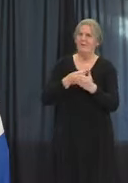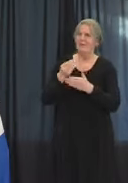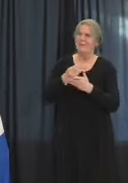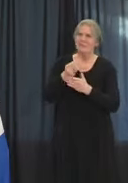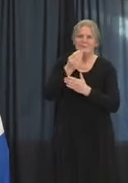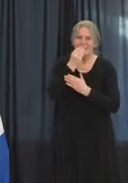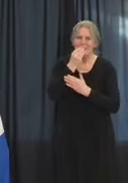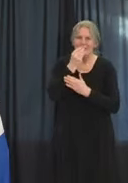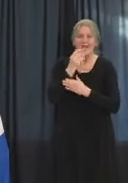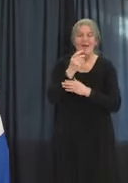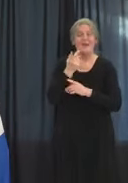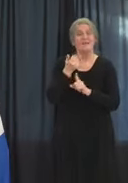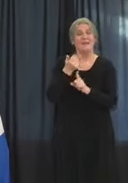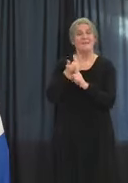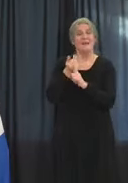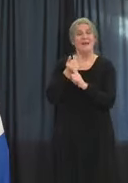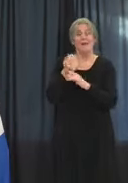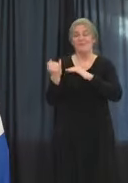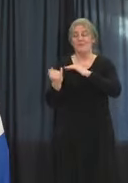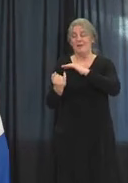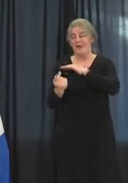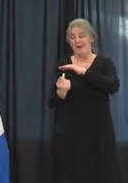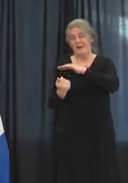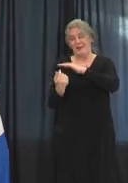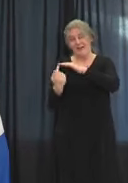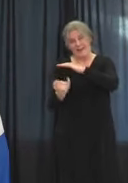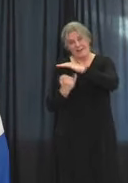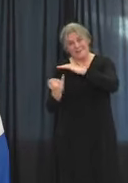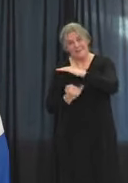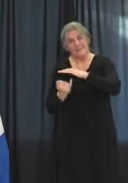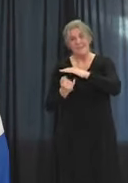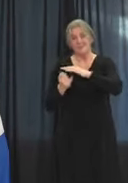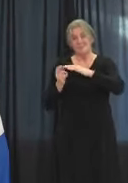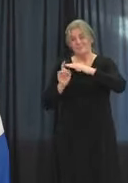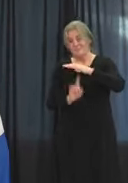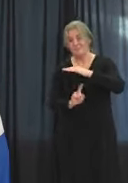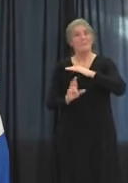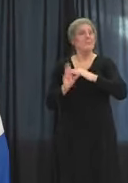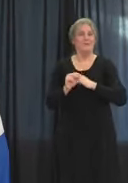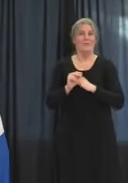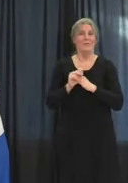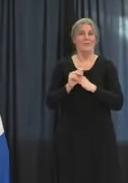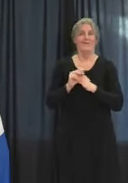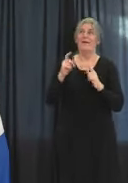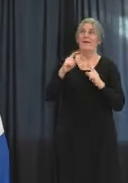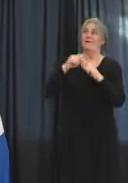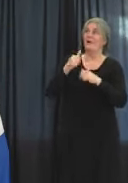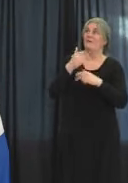is not self isolating. Going to grocery stores is not self isolating. Self isolating is when you get